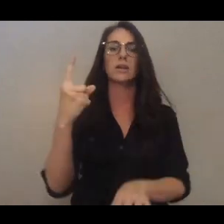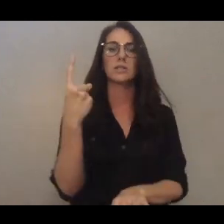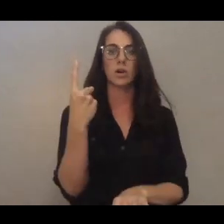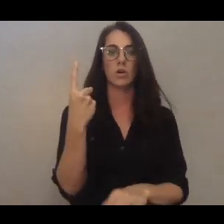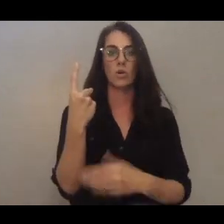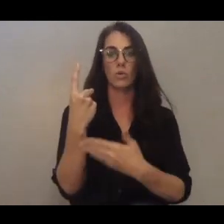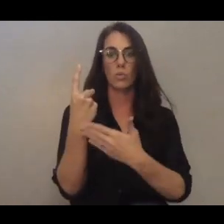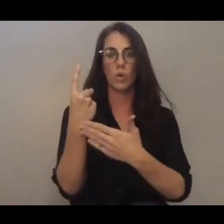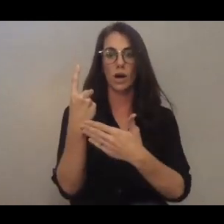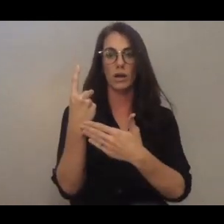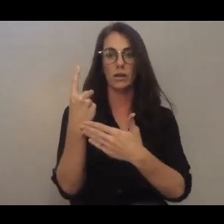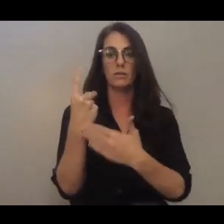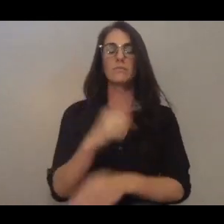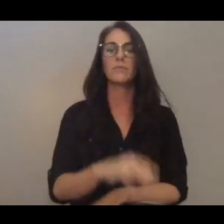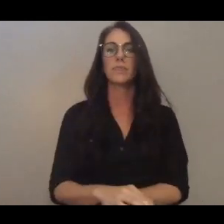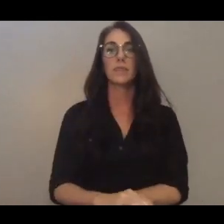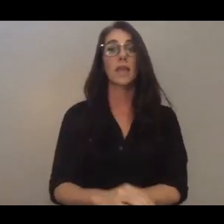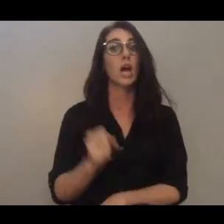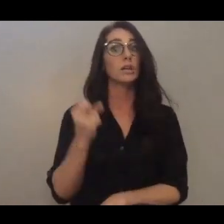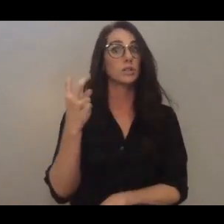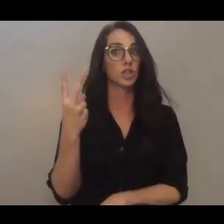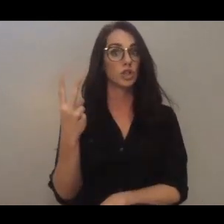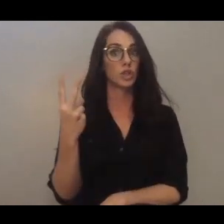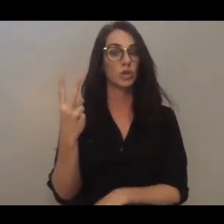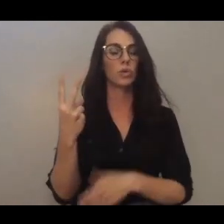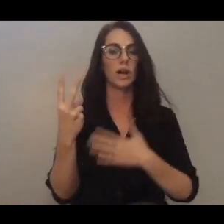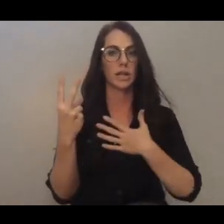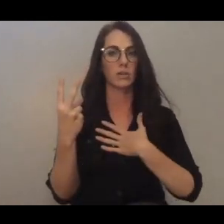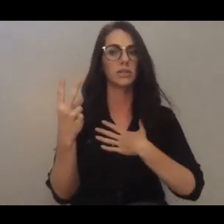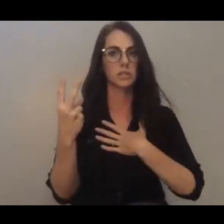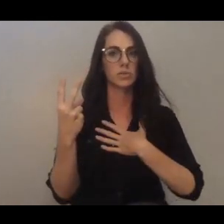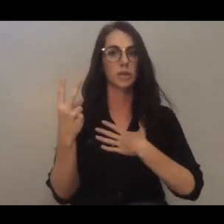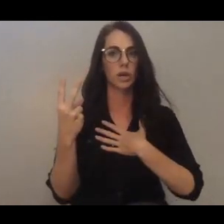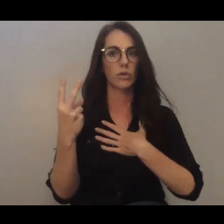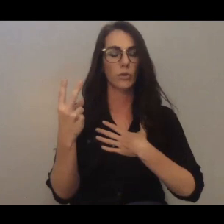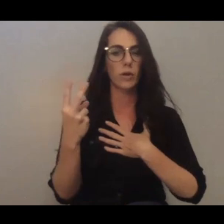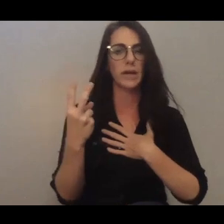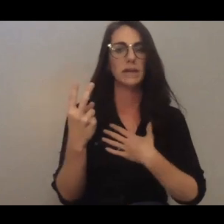So 1, 2 I know this is really overwhelming.